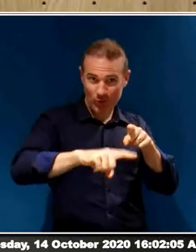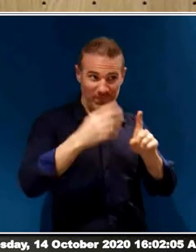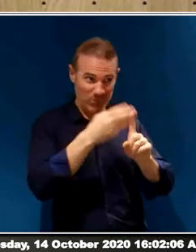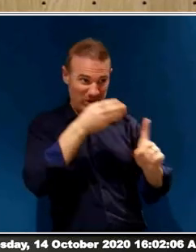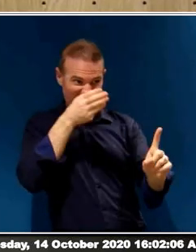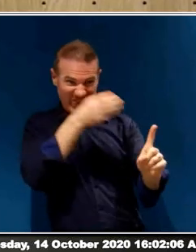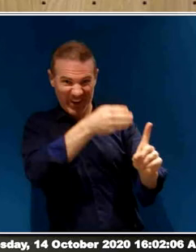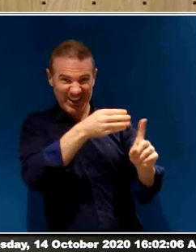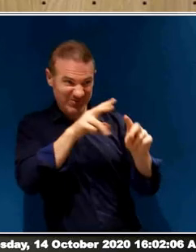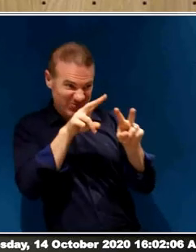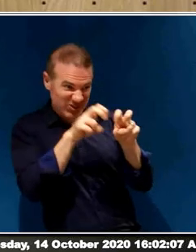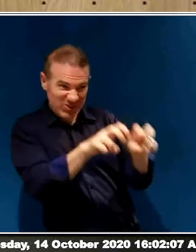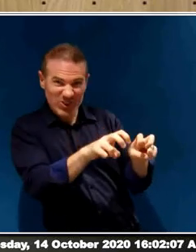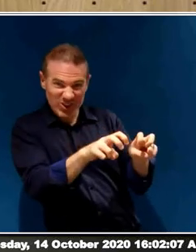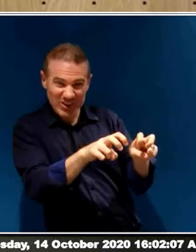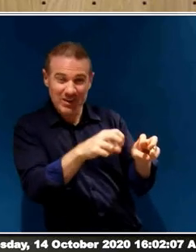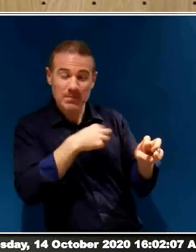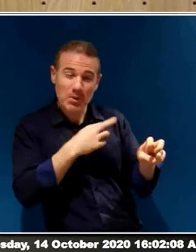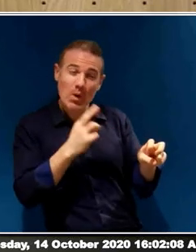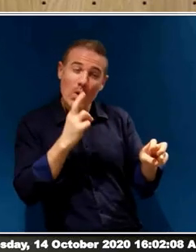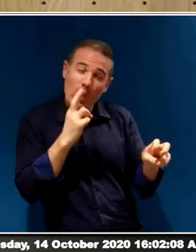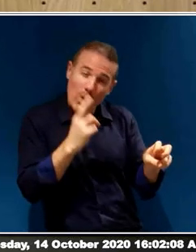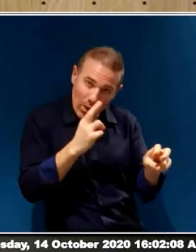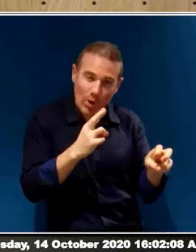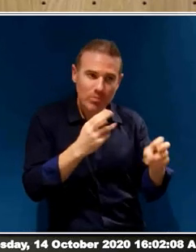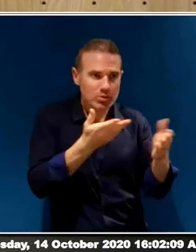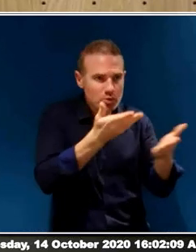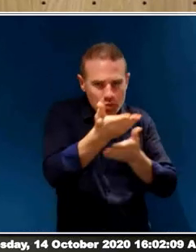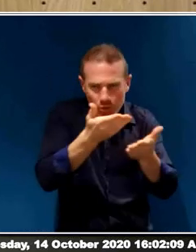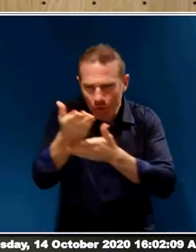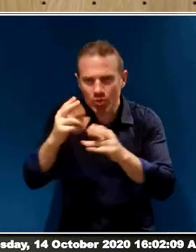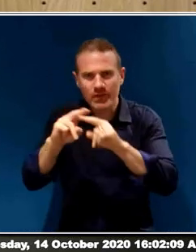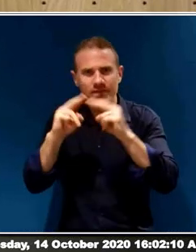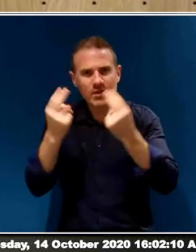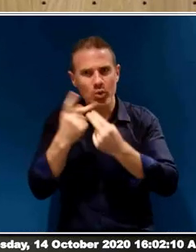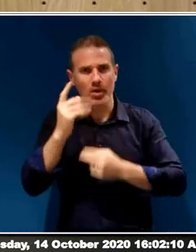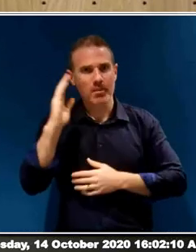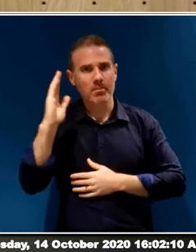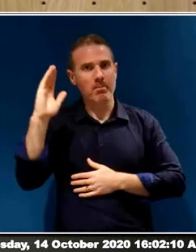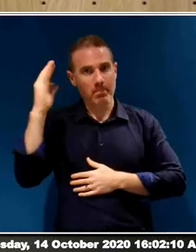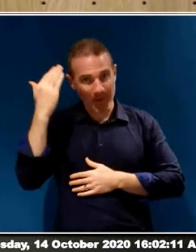with some families who had been through a litigation process, the principal of